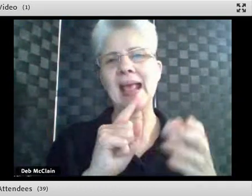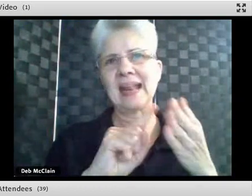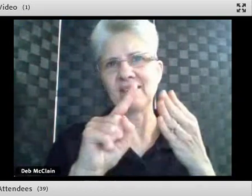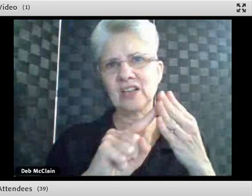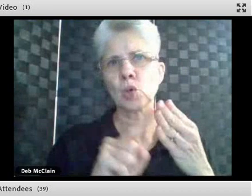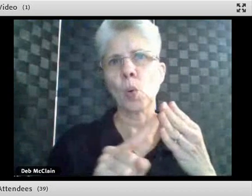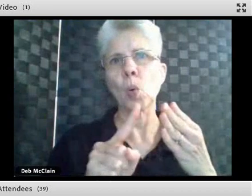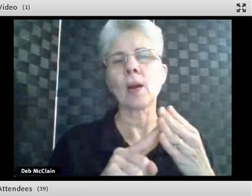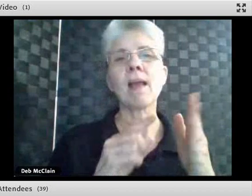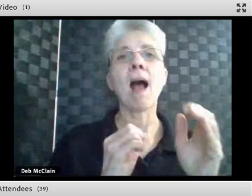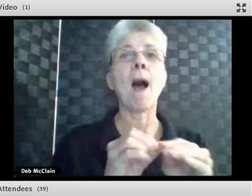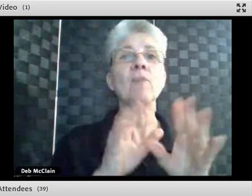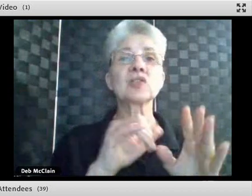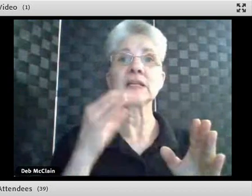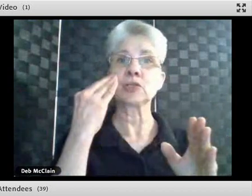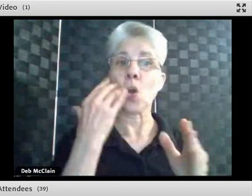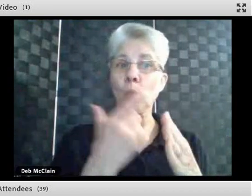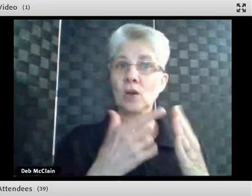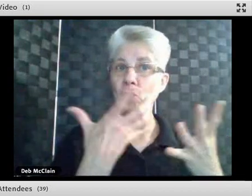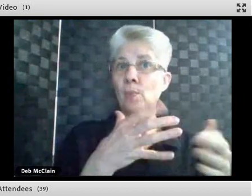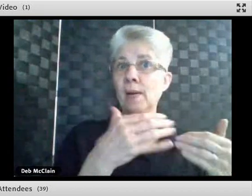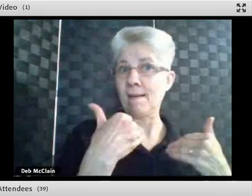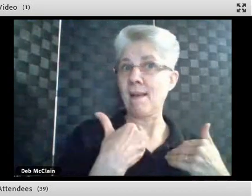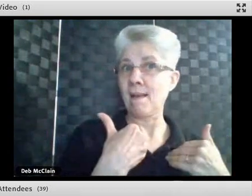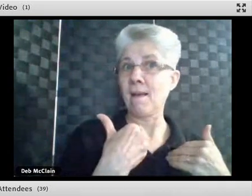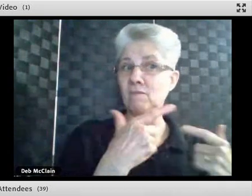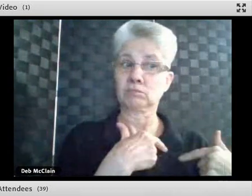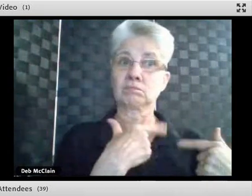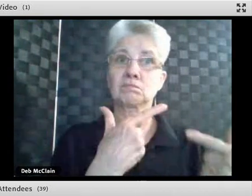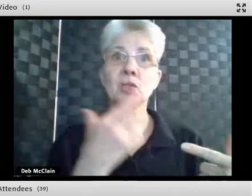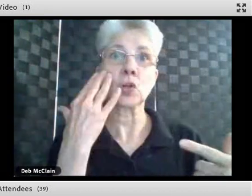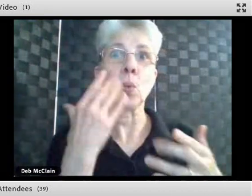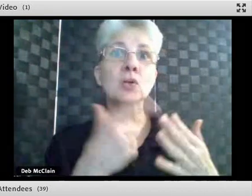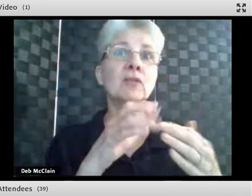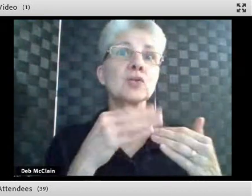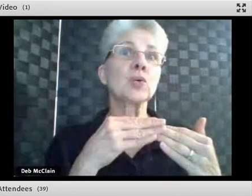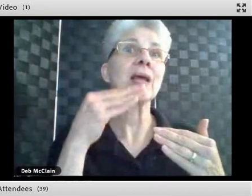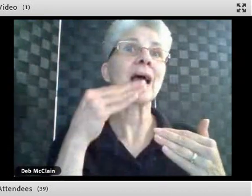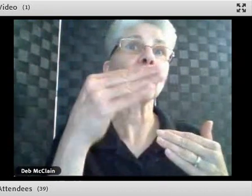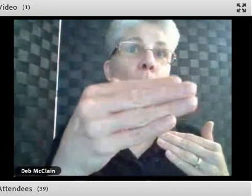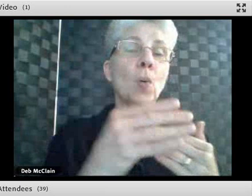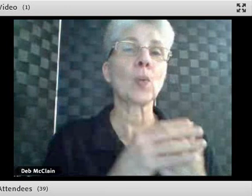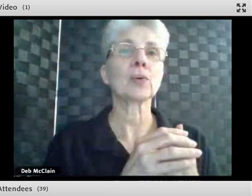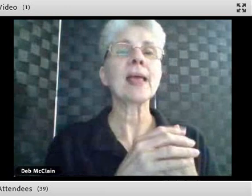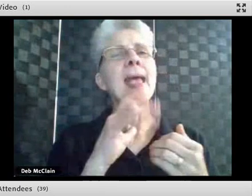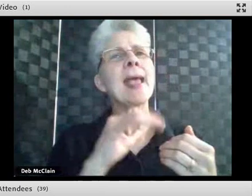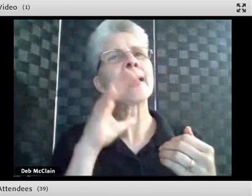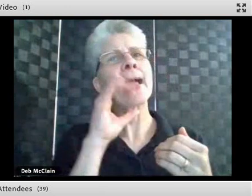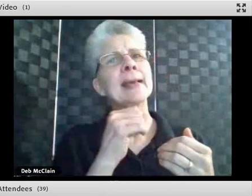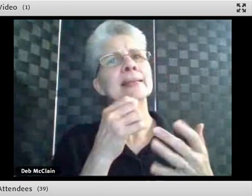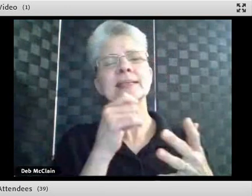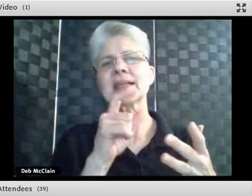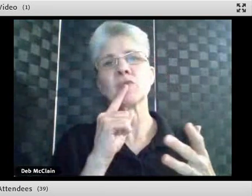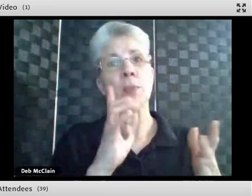because obviously you need to know what you already have so that you know what you have to do down the road. And, like I said, this doesn't have to be fancy.